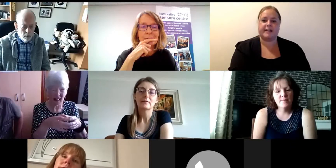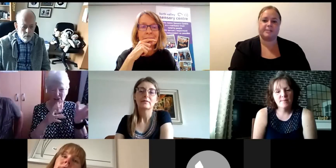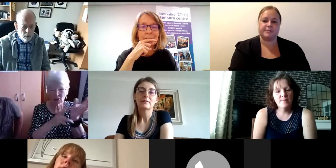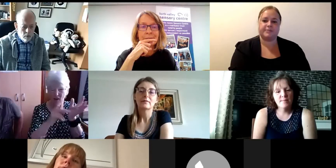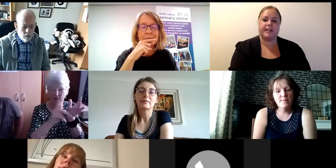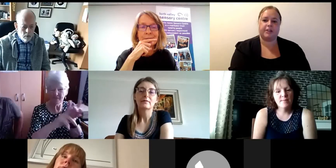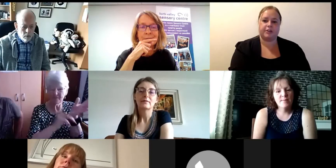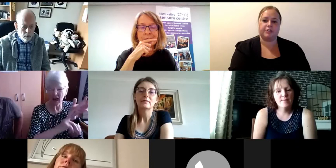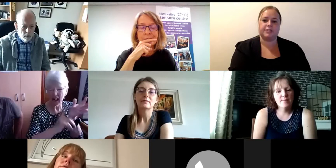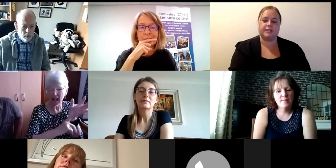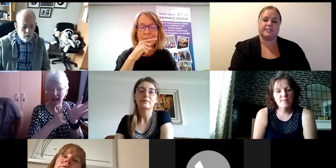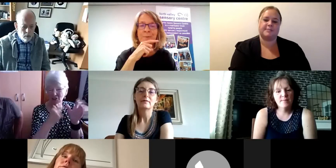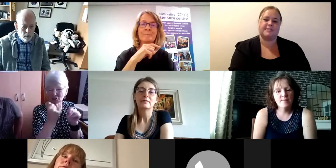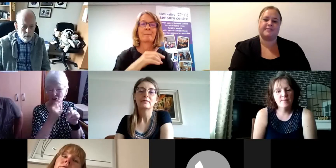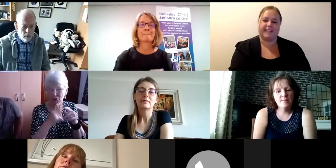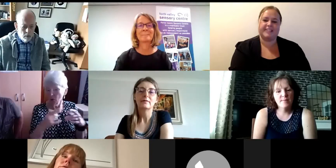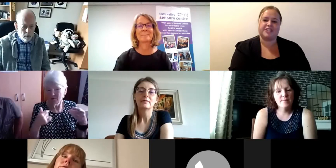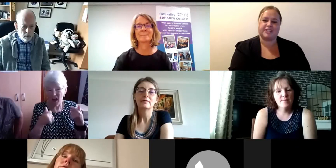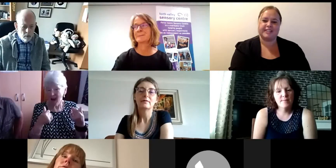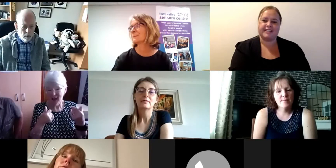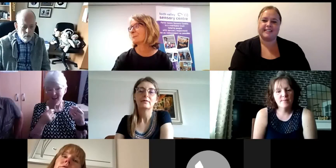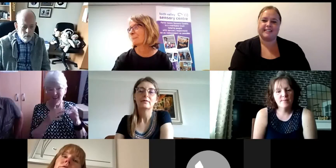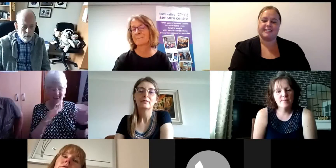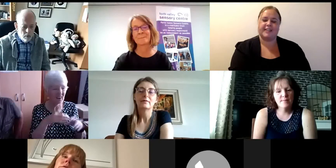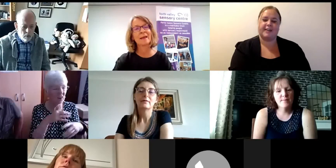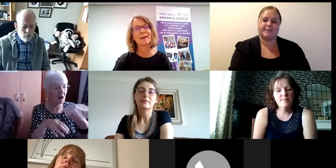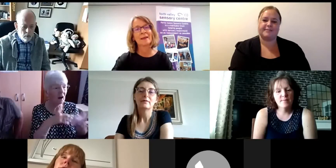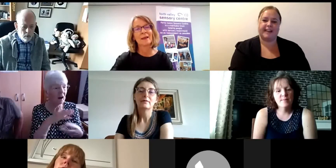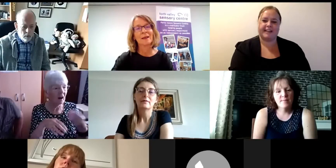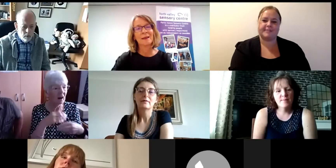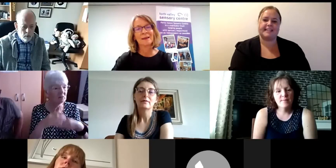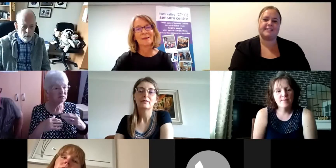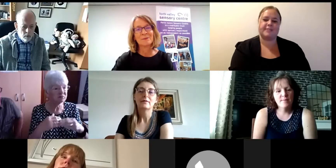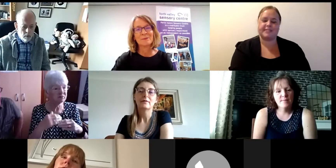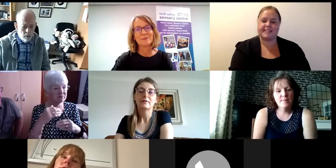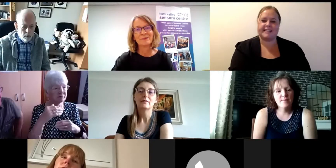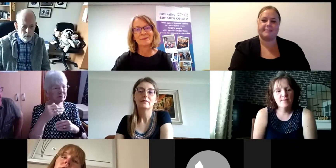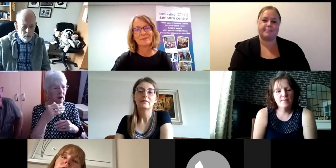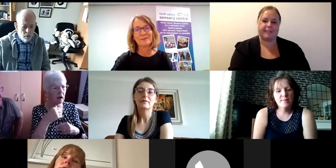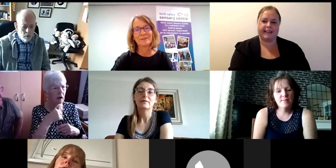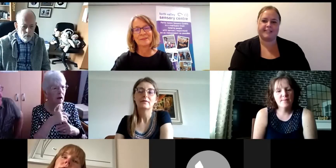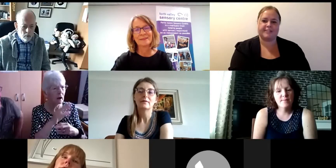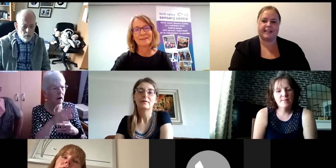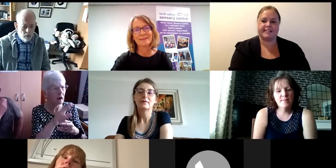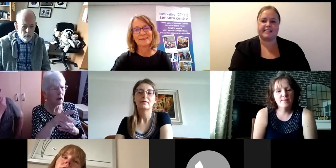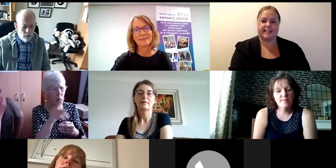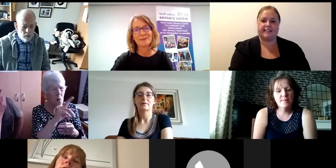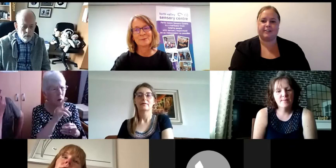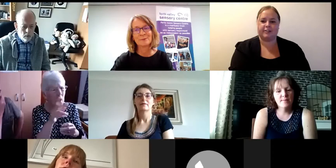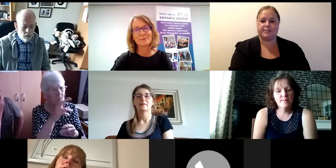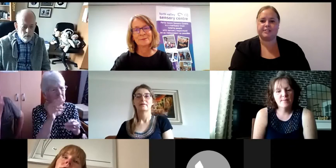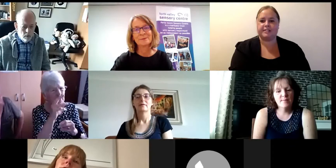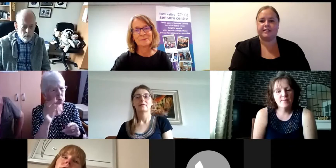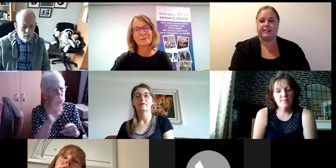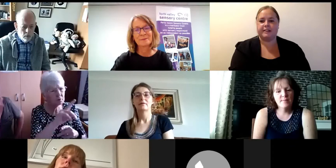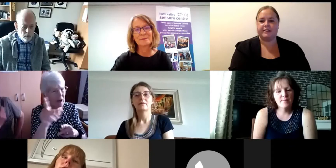Because it was a village so I was allowed to go and play. So I did that a lot!